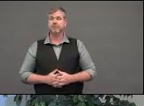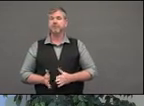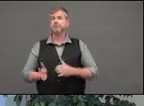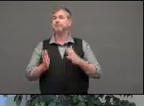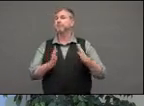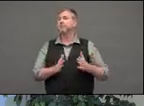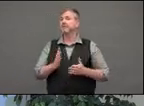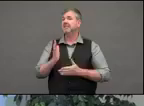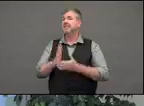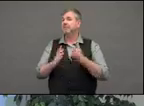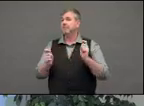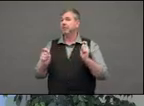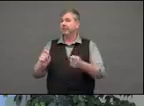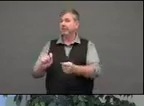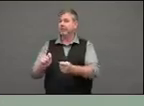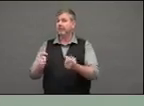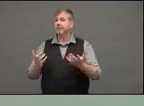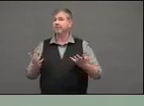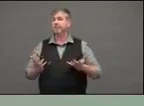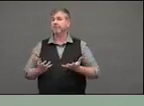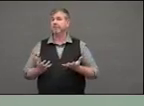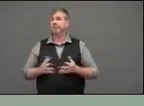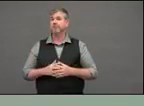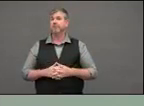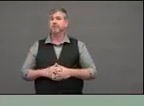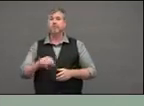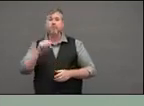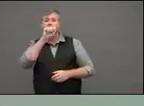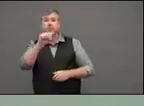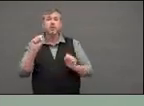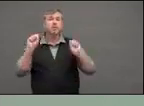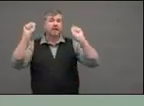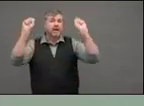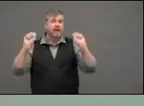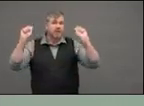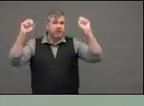i like um working out so that was a bit difficult at first